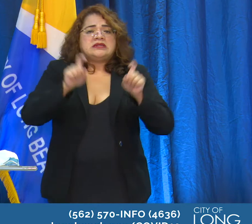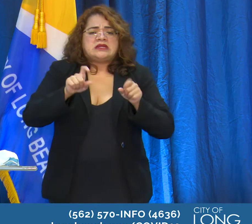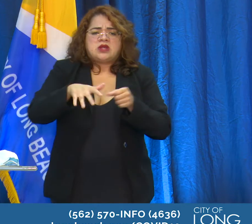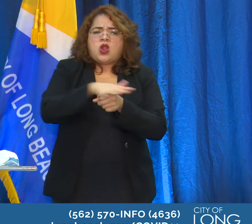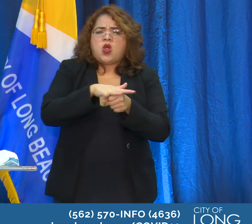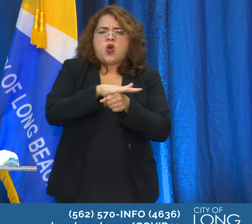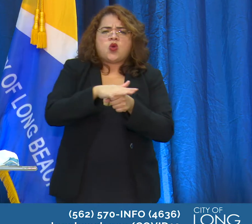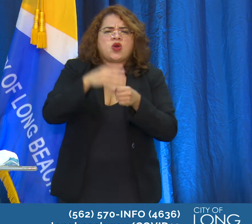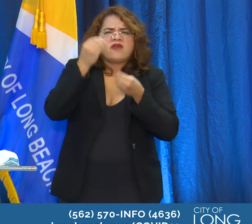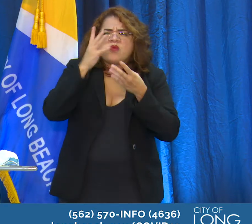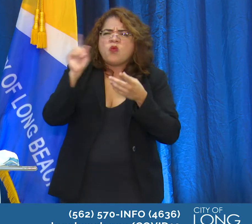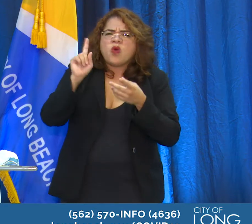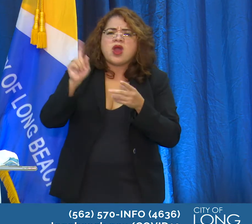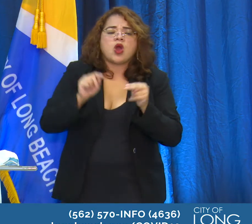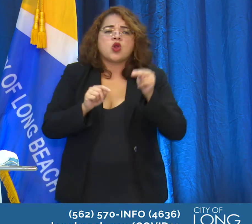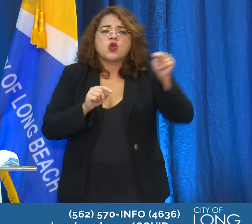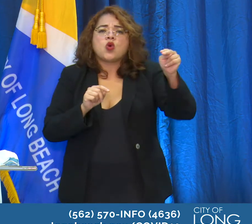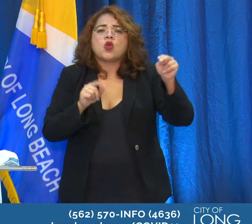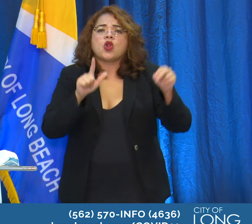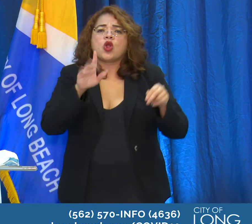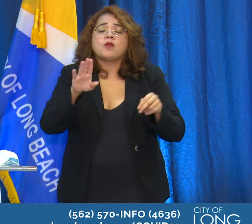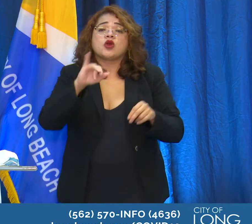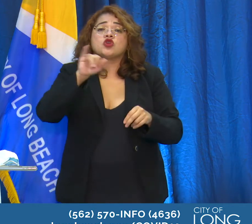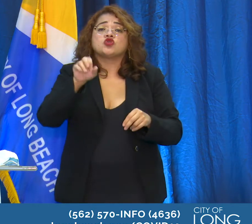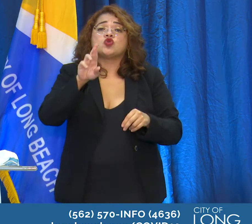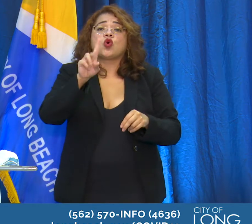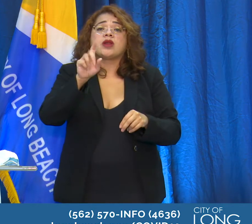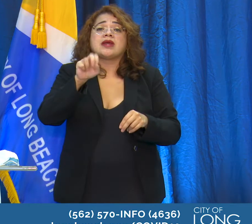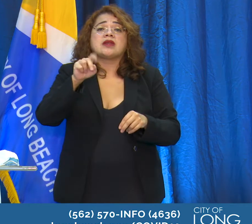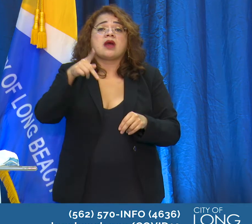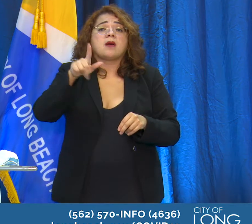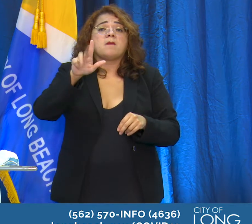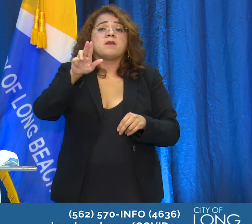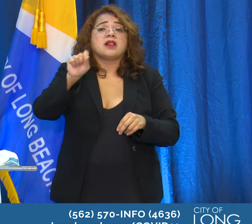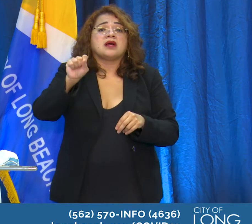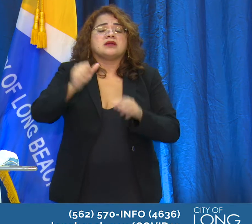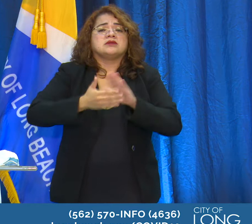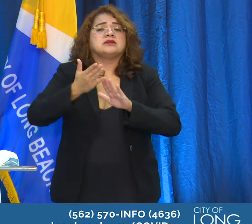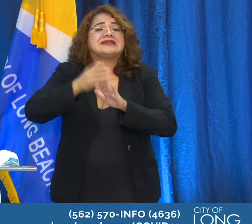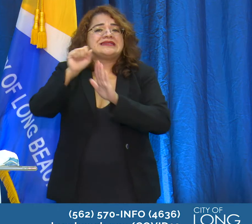such as testing in North Long Beach at the Jordan Plus Campus, which is operated